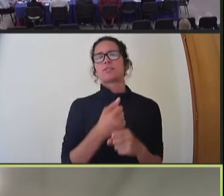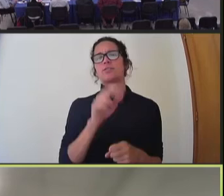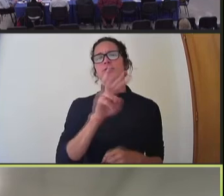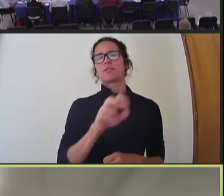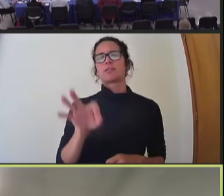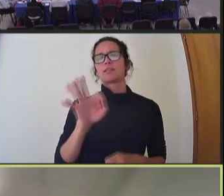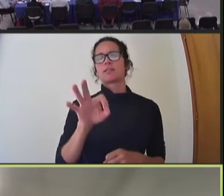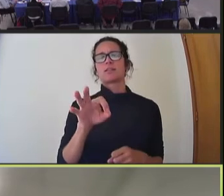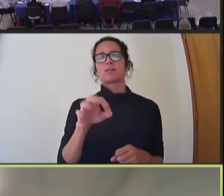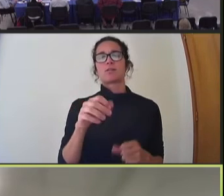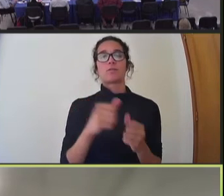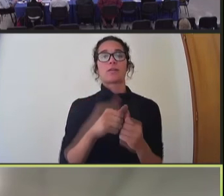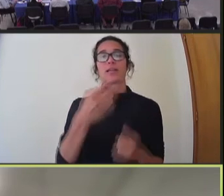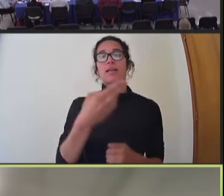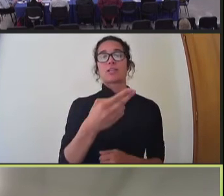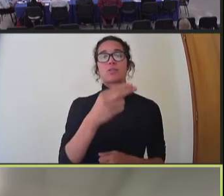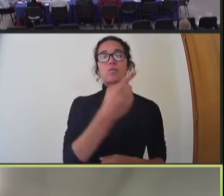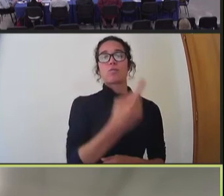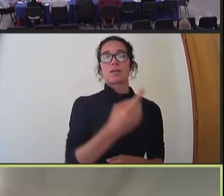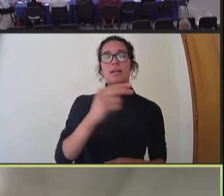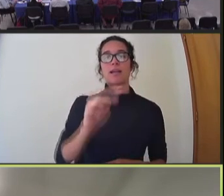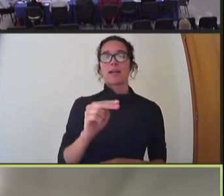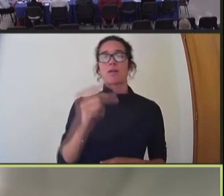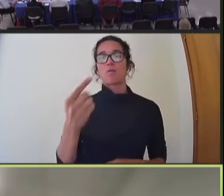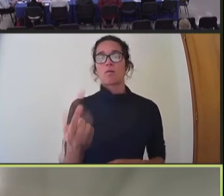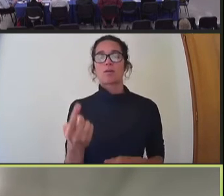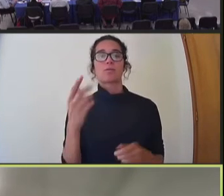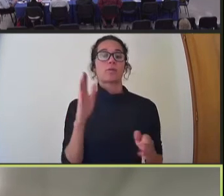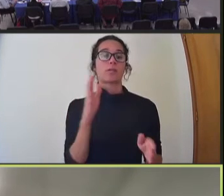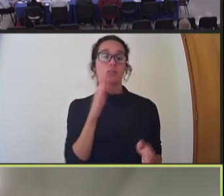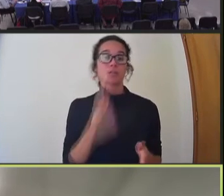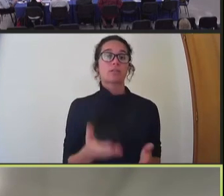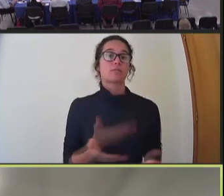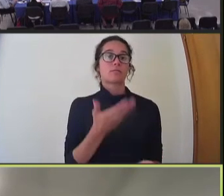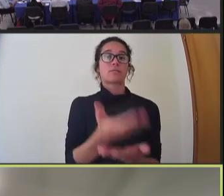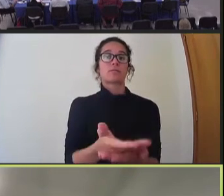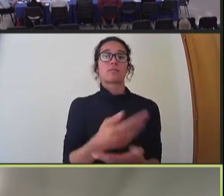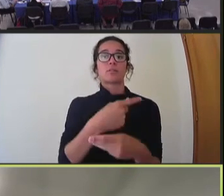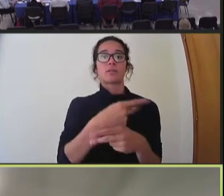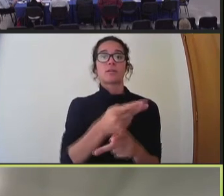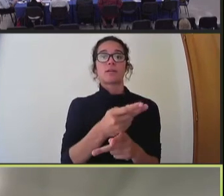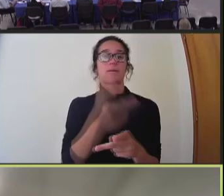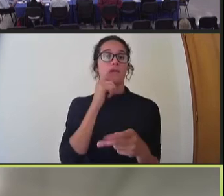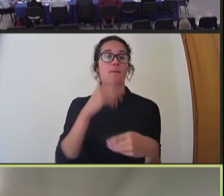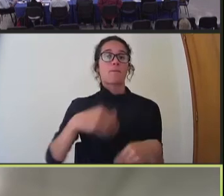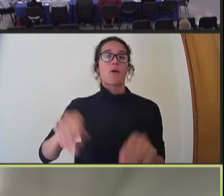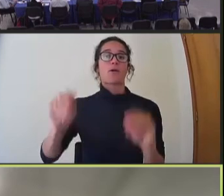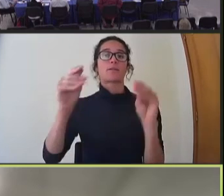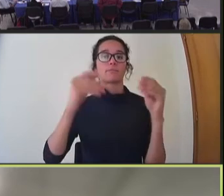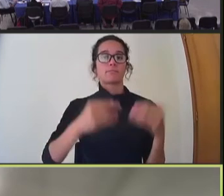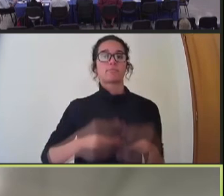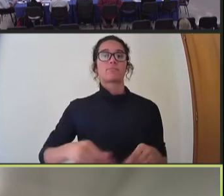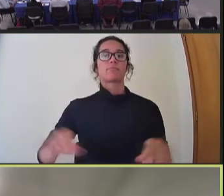where we were able to bring product to market in -- under three months. And it extends to also our